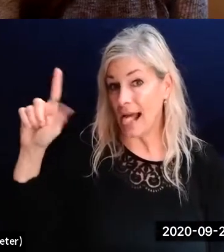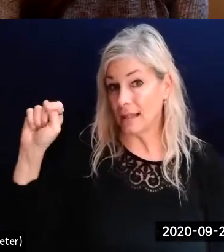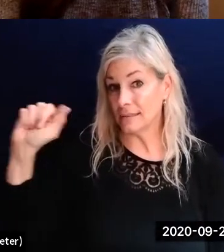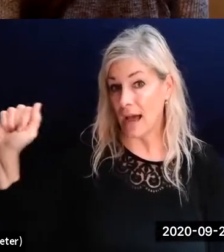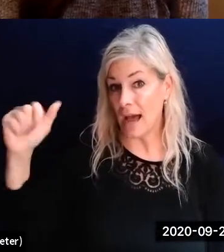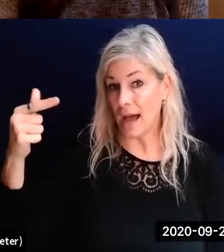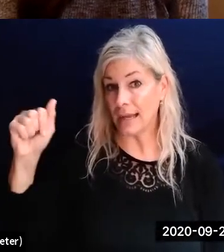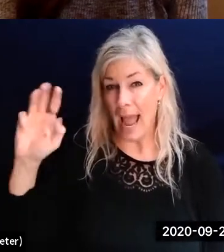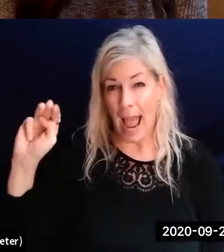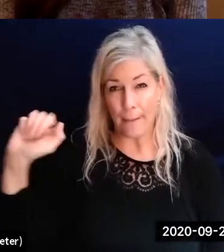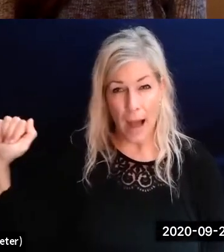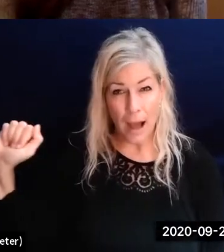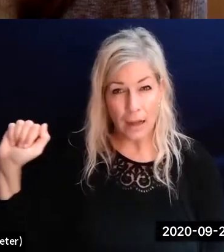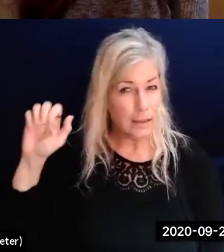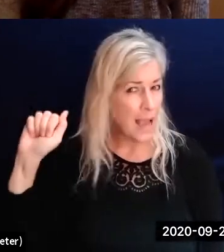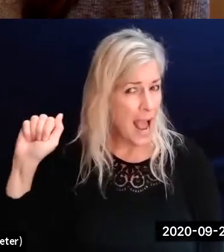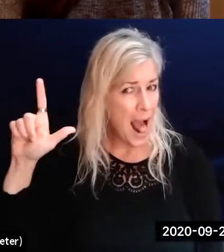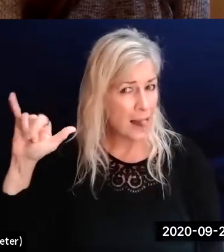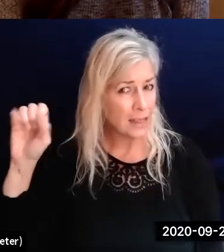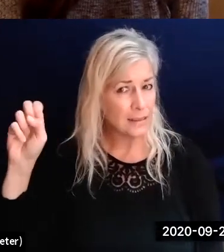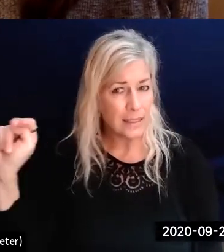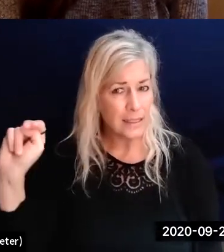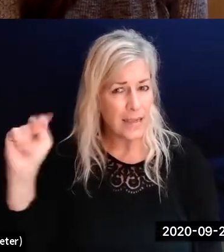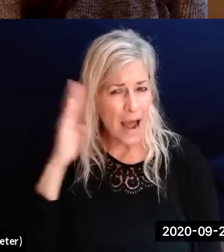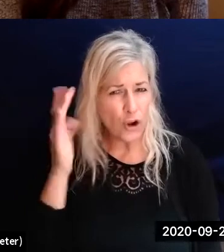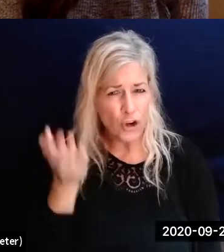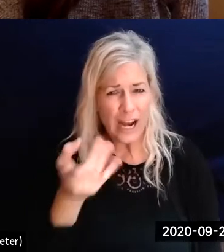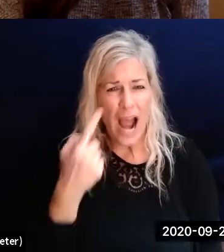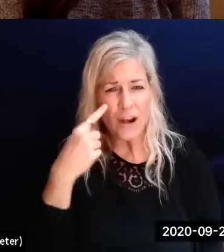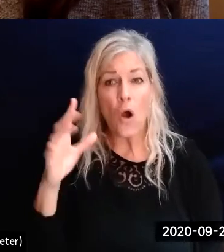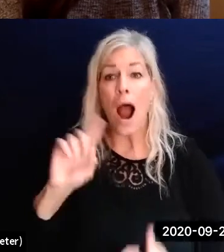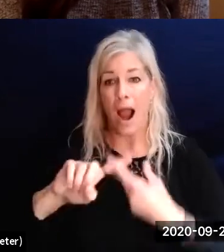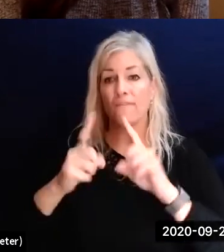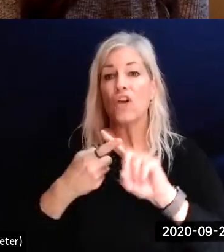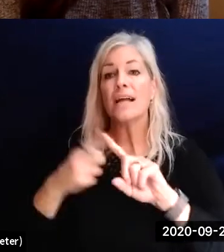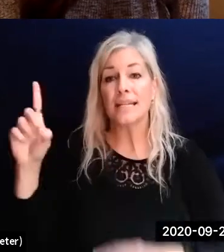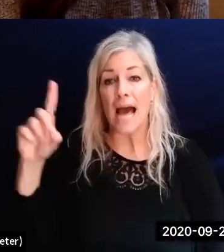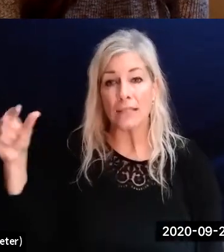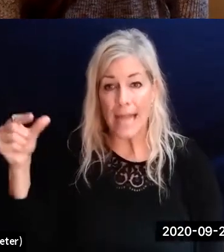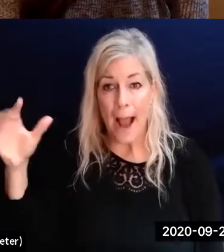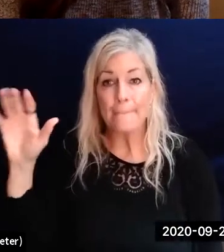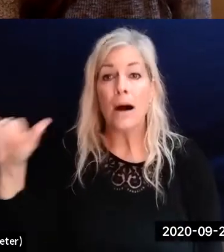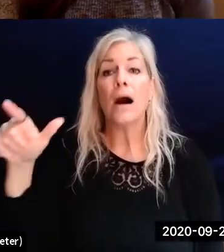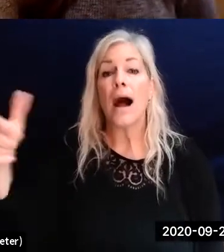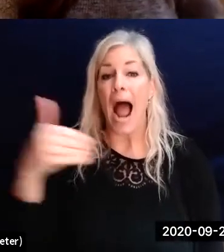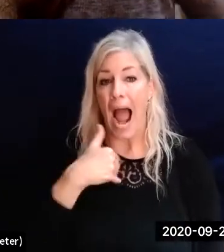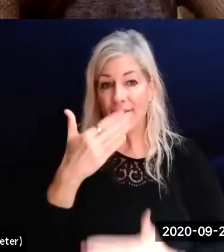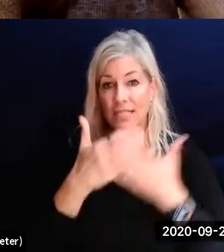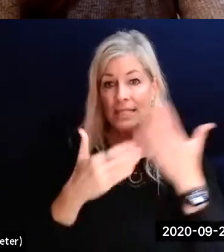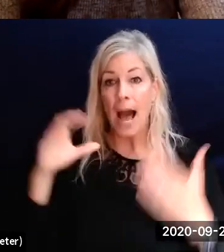think you're probably here somewhere if you want to talk. I know our friends at Delta Gamma have some Casey fans over there.